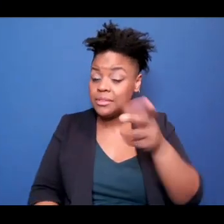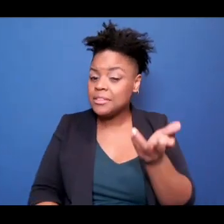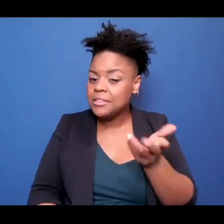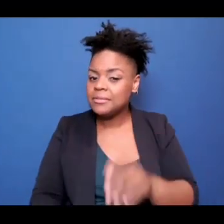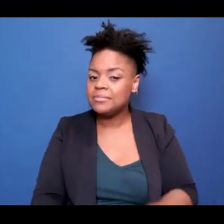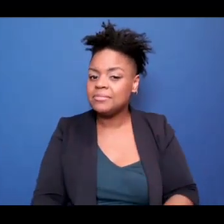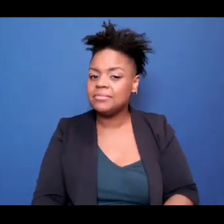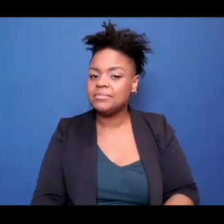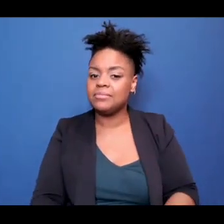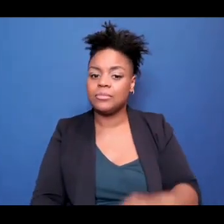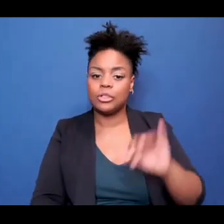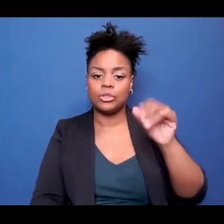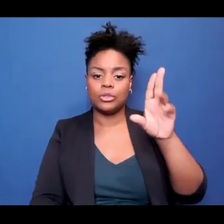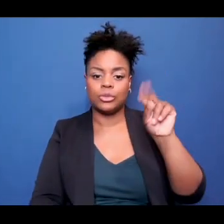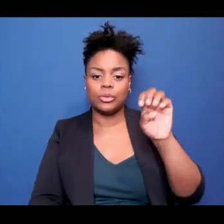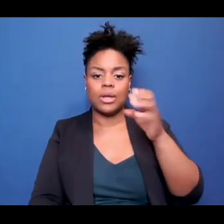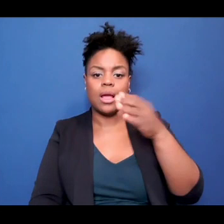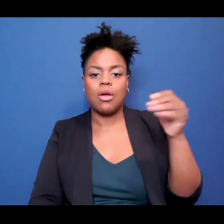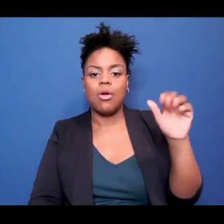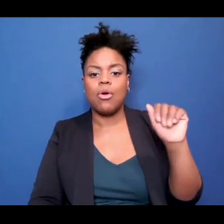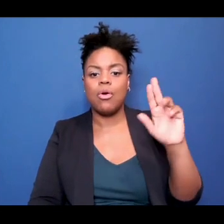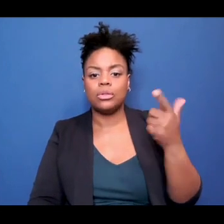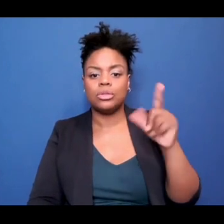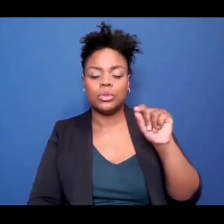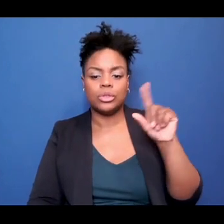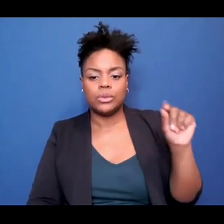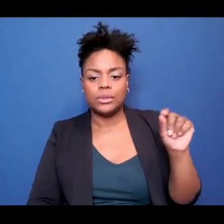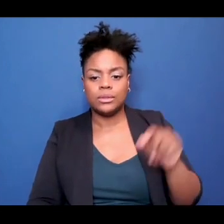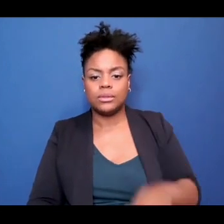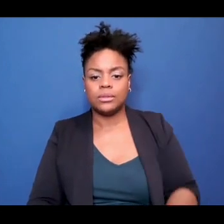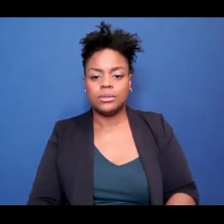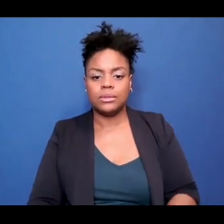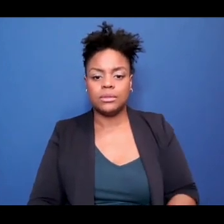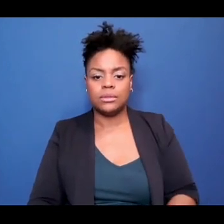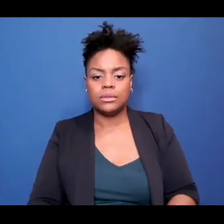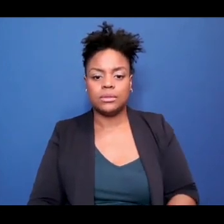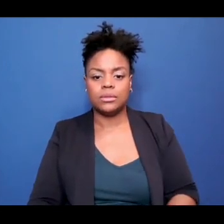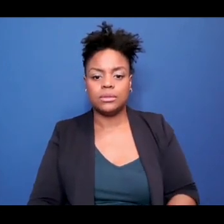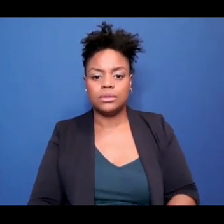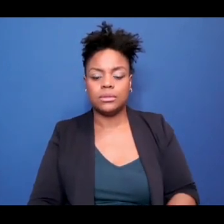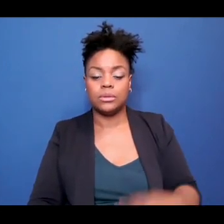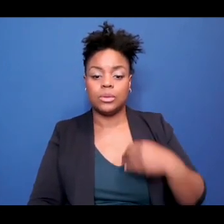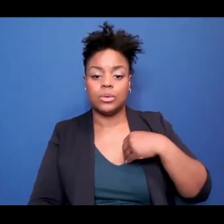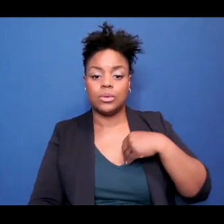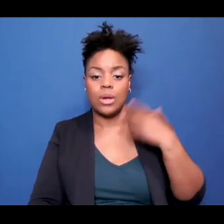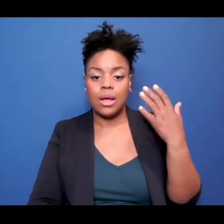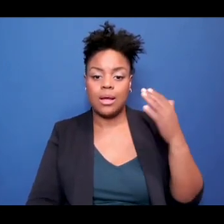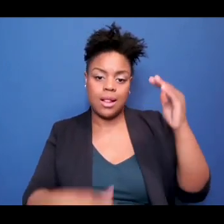RACIALLY CONTENTIOUS ISSUE. PEER REPORTED -- HERE REPORTED IN JUNE AND AUGUST OF 2020 THAT WHITE AND REPUBLICAN RESPONDENTS